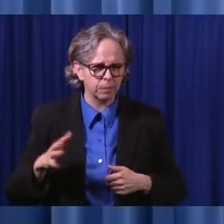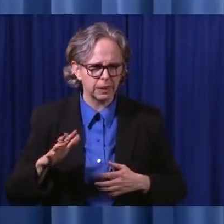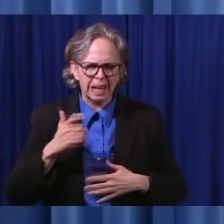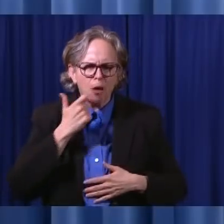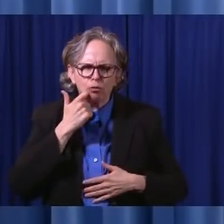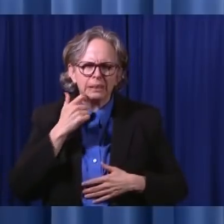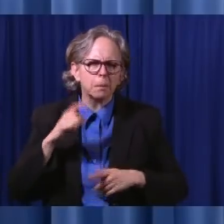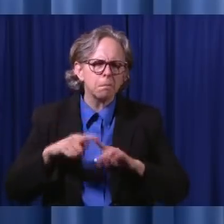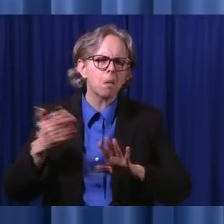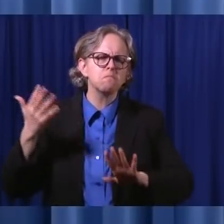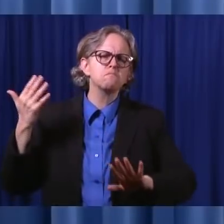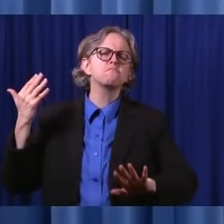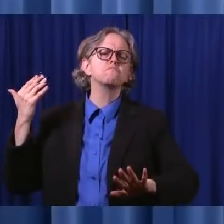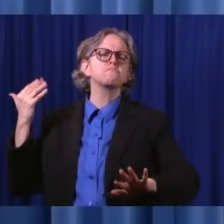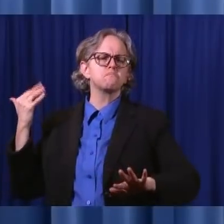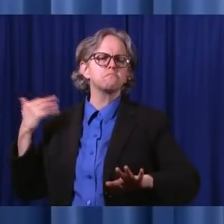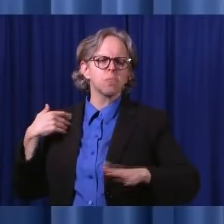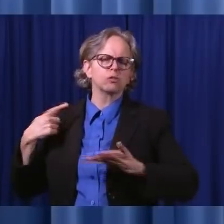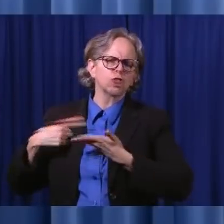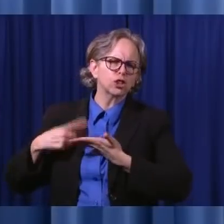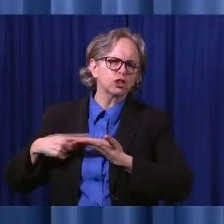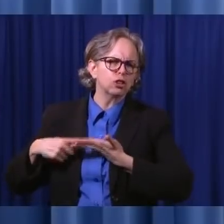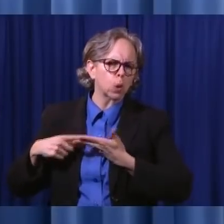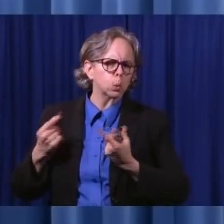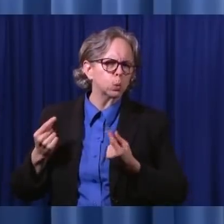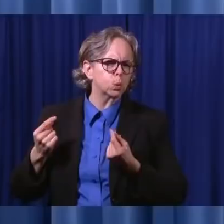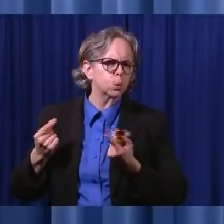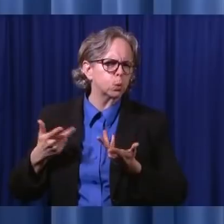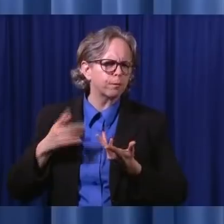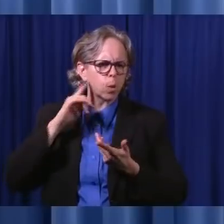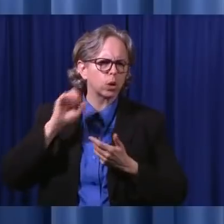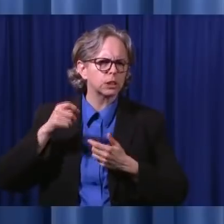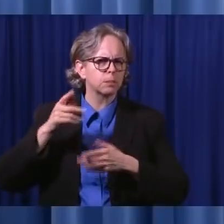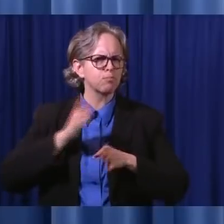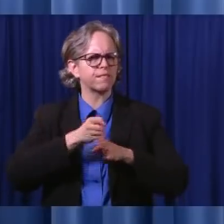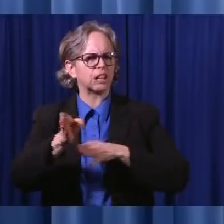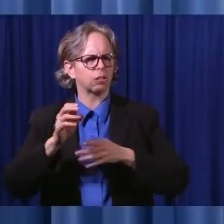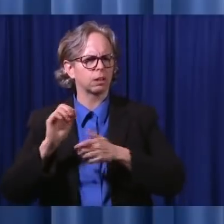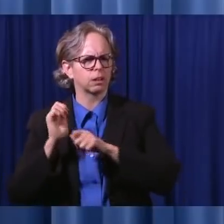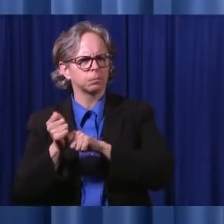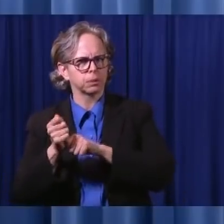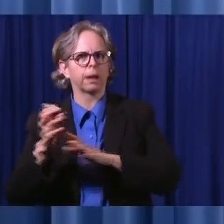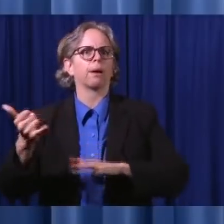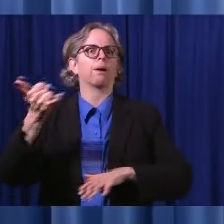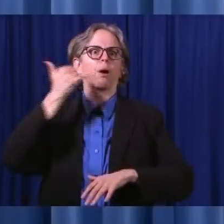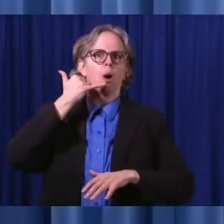HAVE A TWO PART QUESTION. AND NO CONVERSATION IN THE LAST FEW WEEKS.